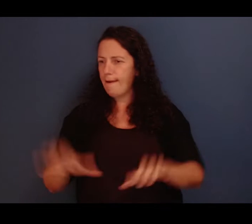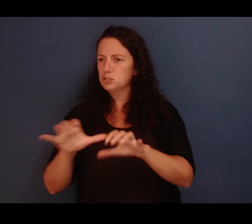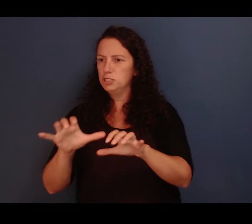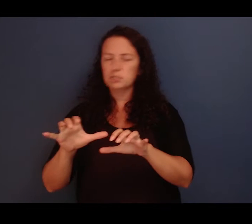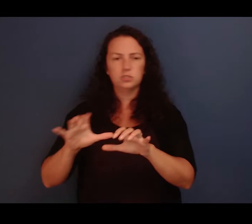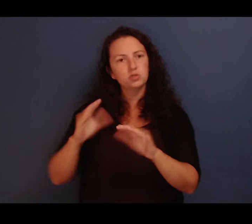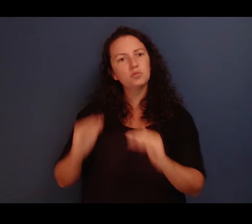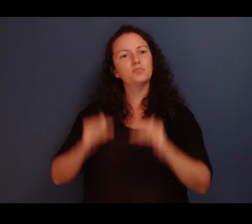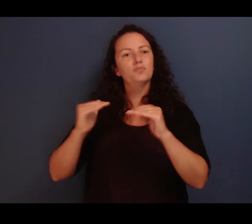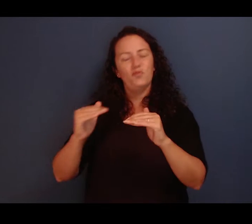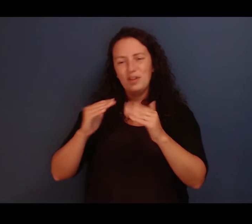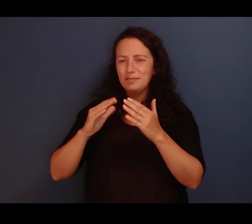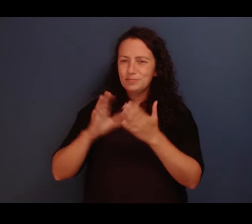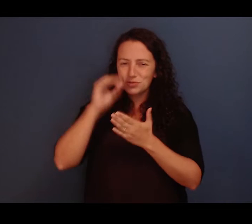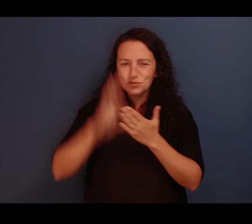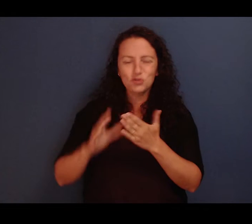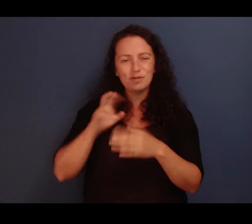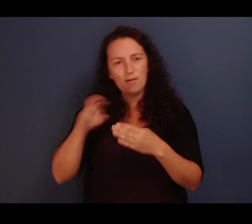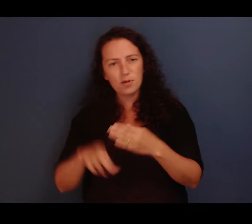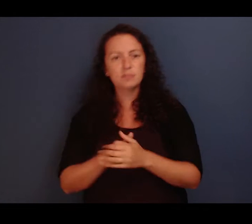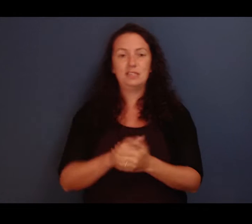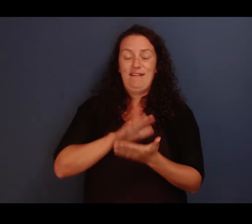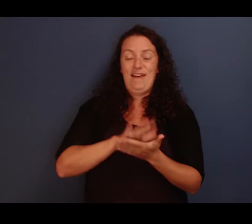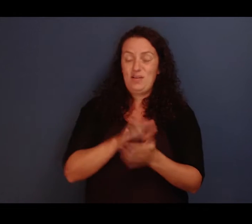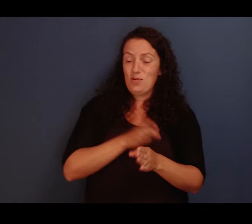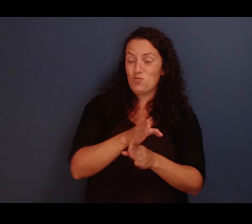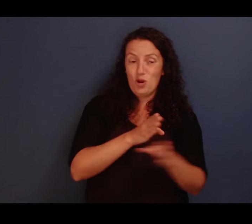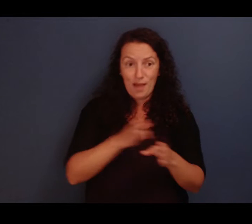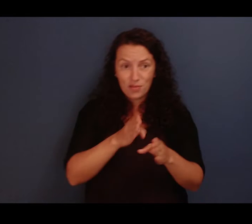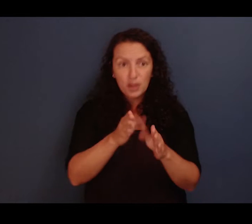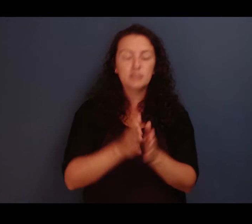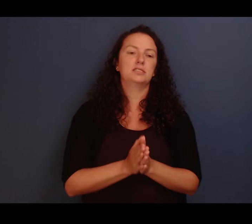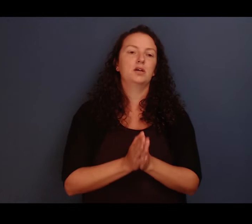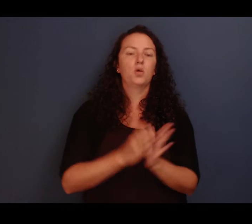student outcomes, the development of our Academic and Career Pathways, our ongoing shift to